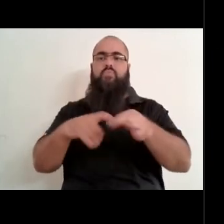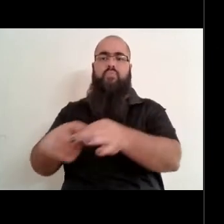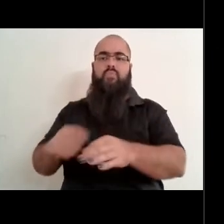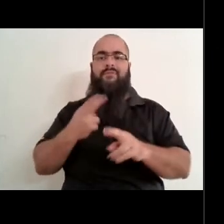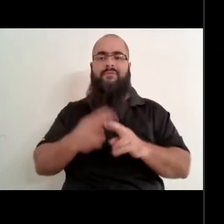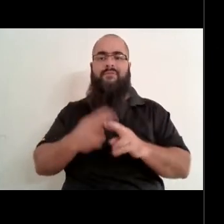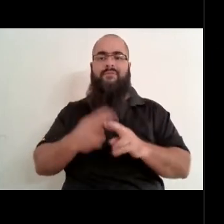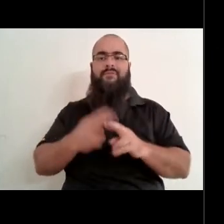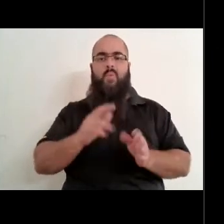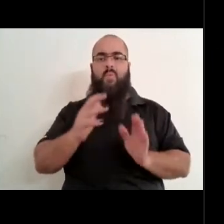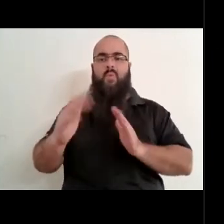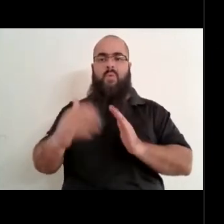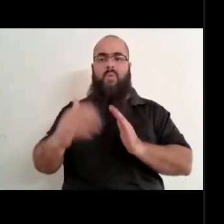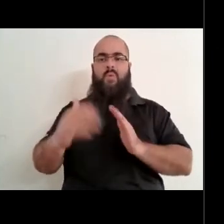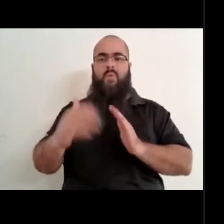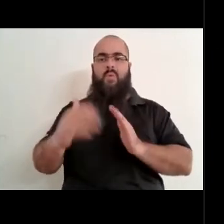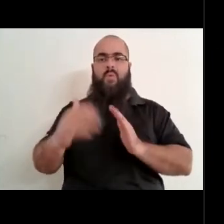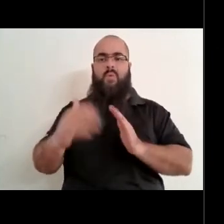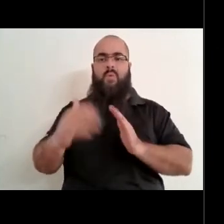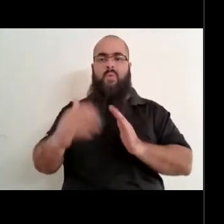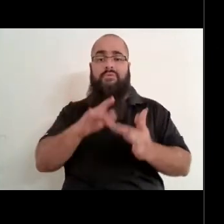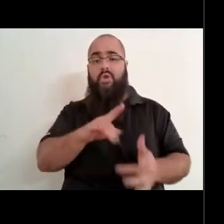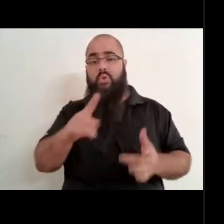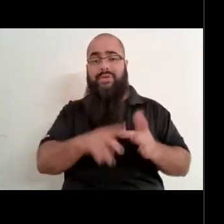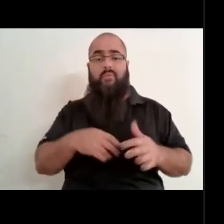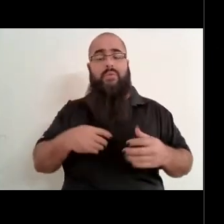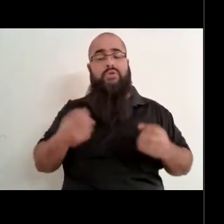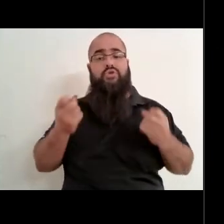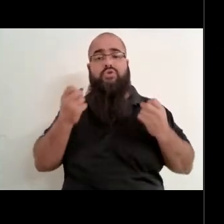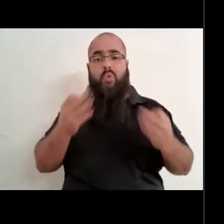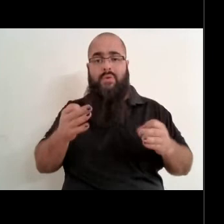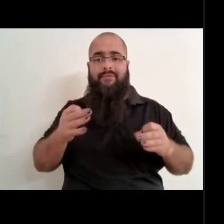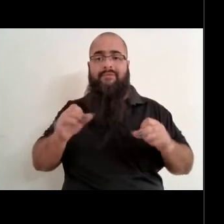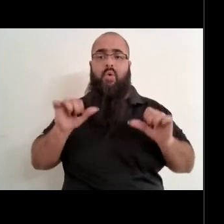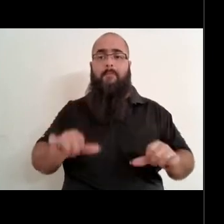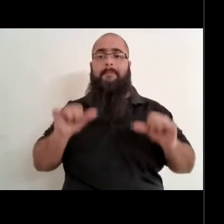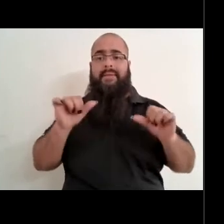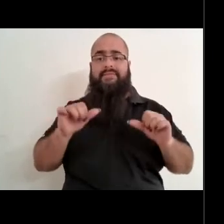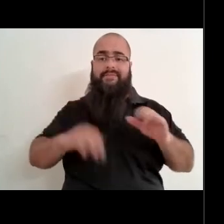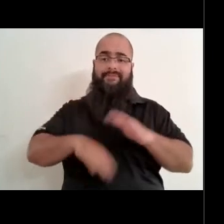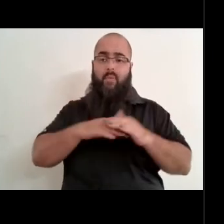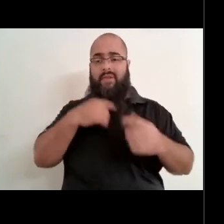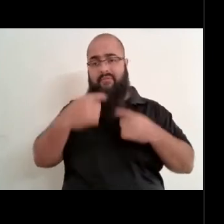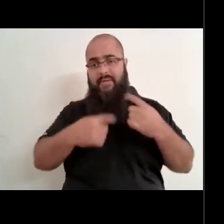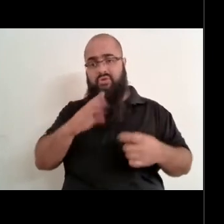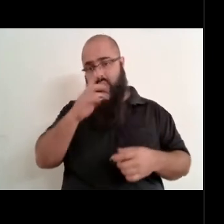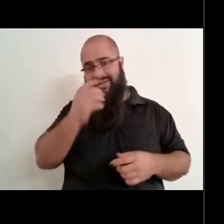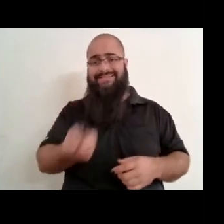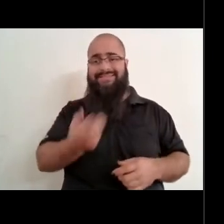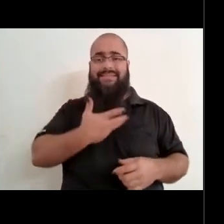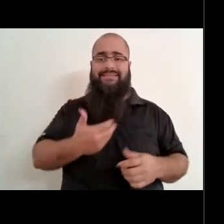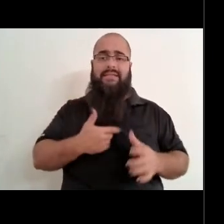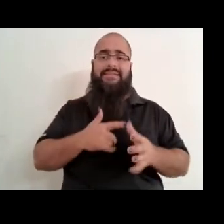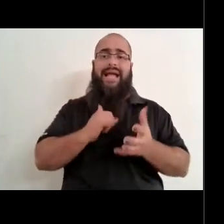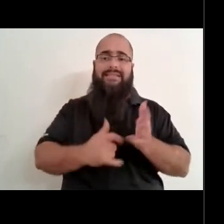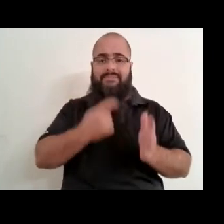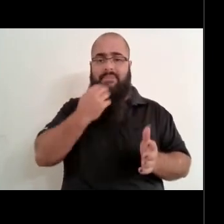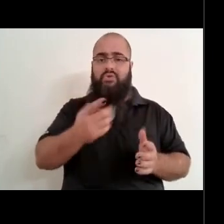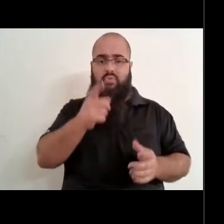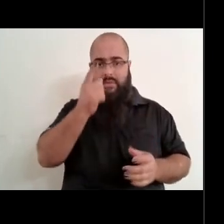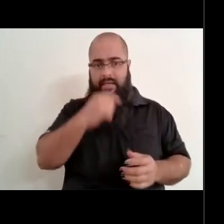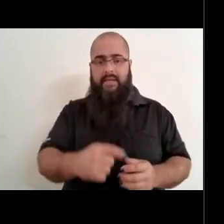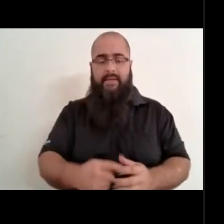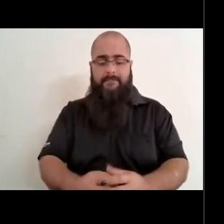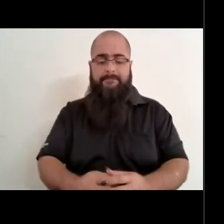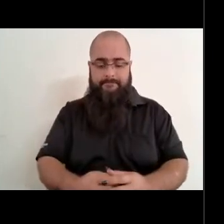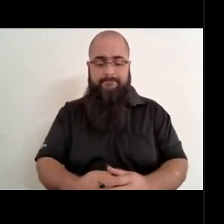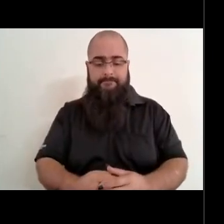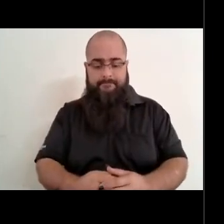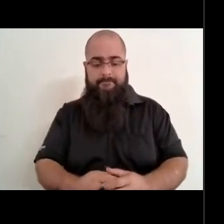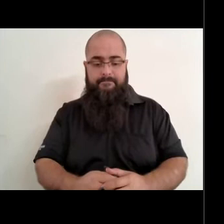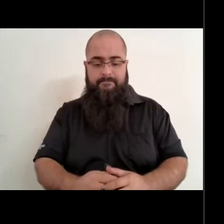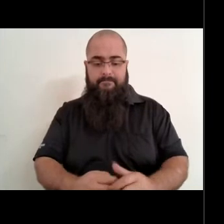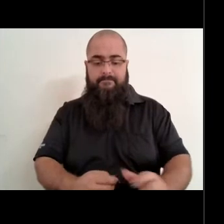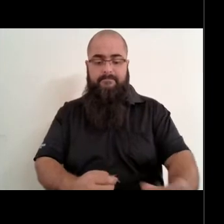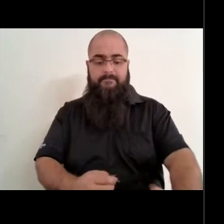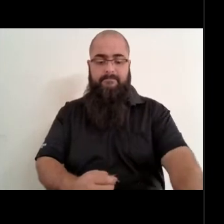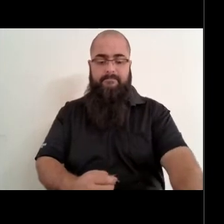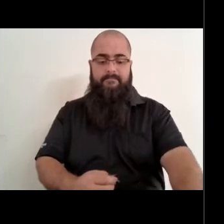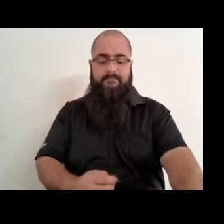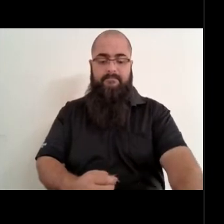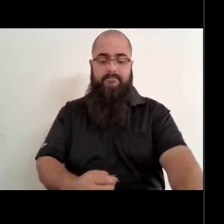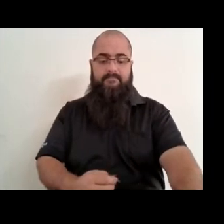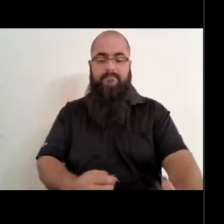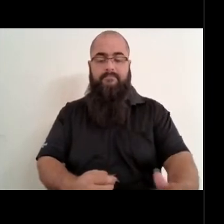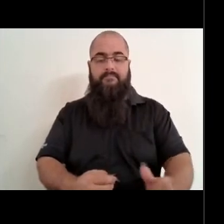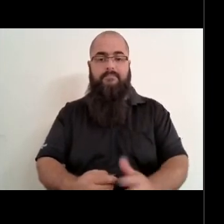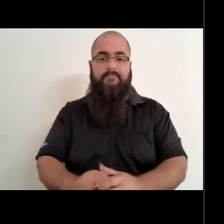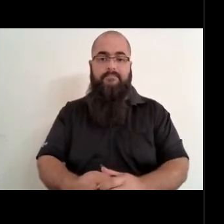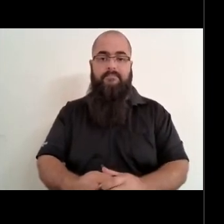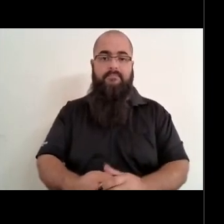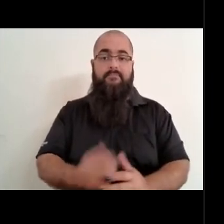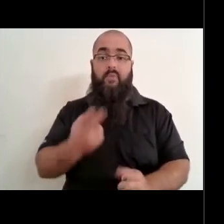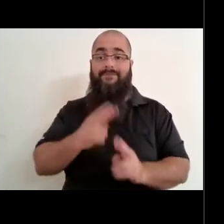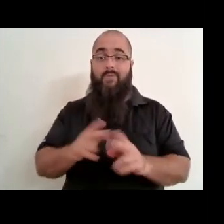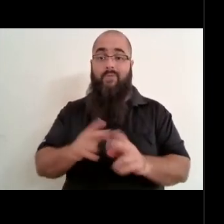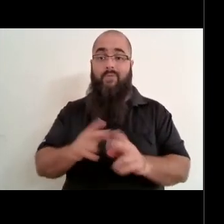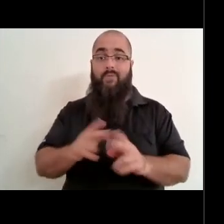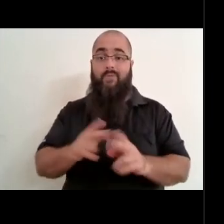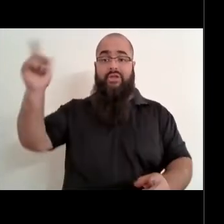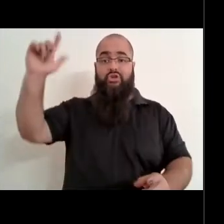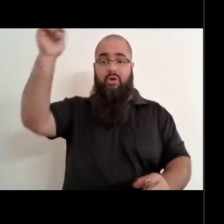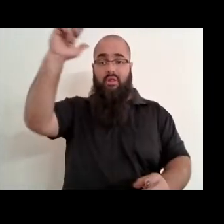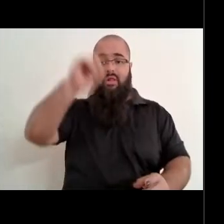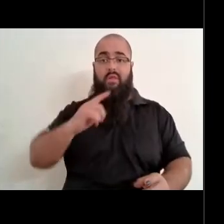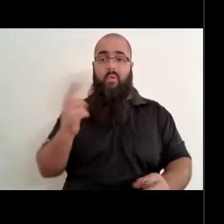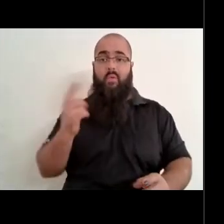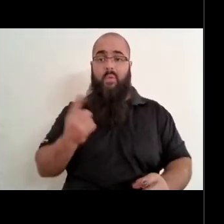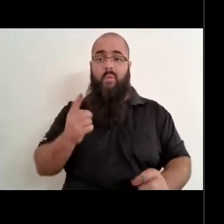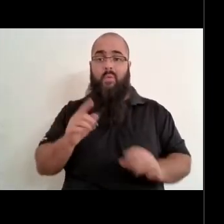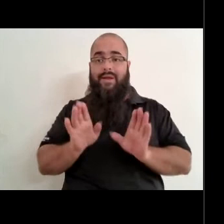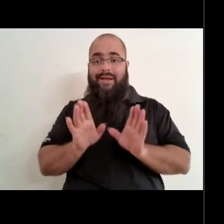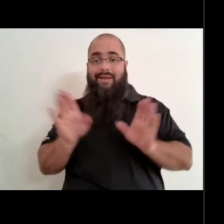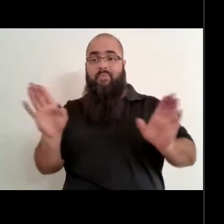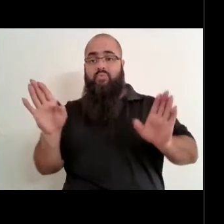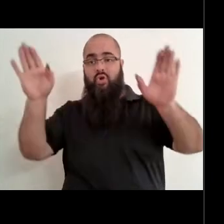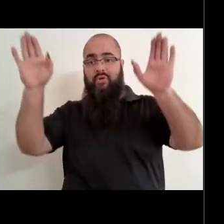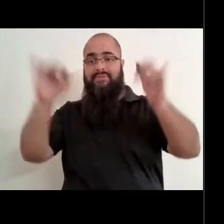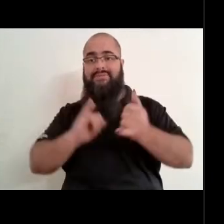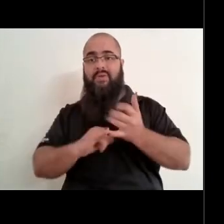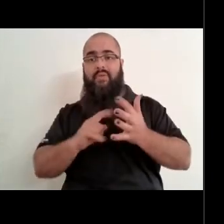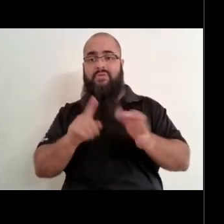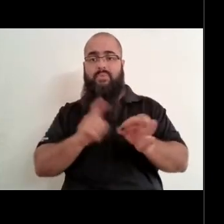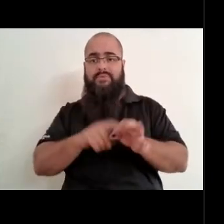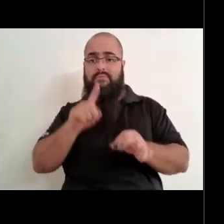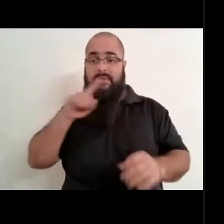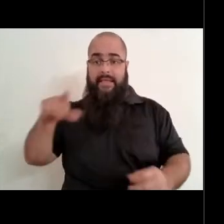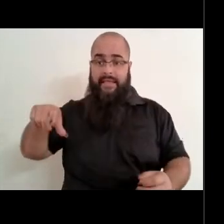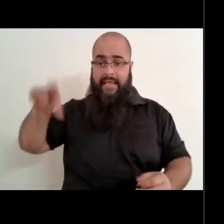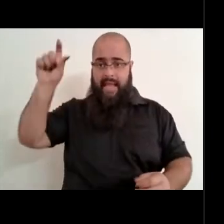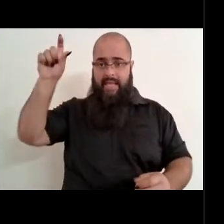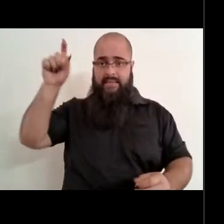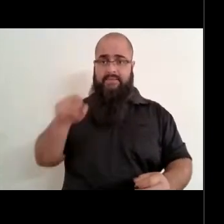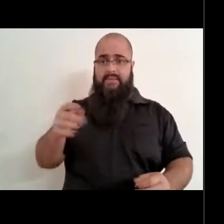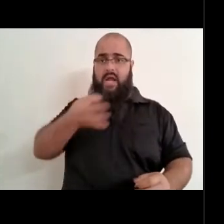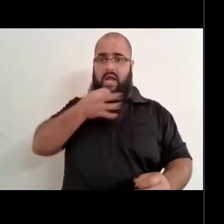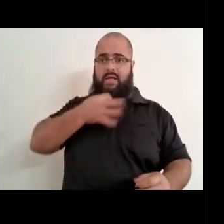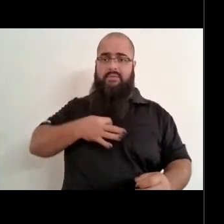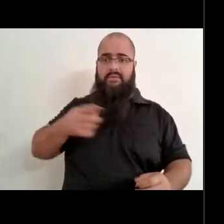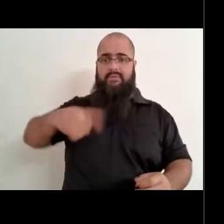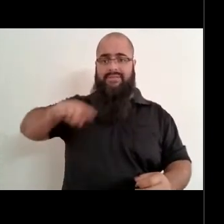if your question wasn't answered, I encourage you